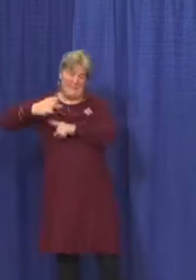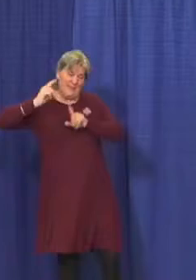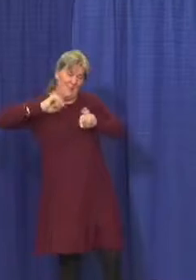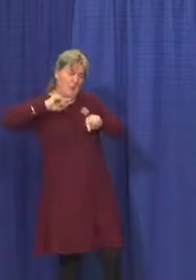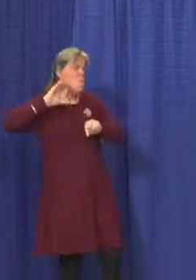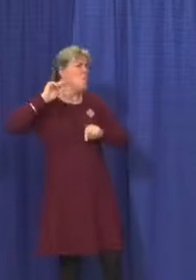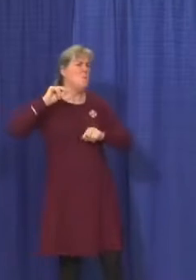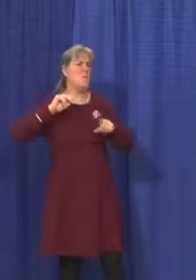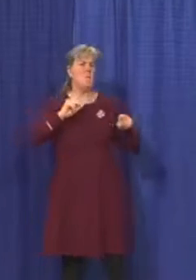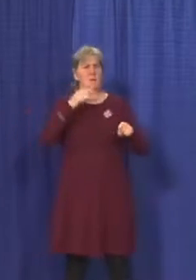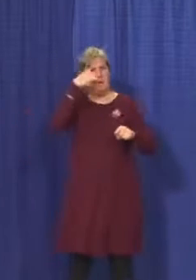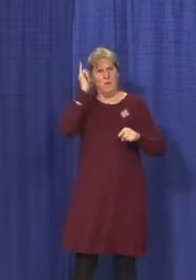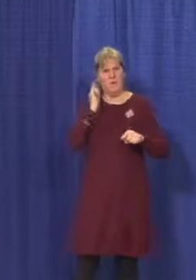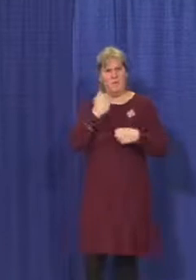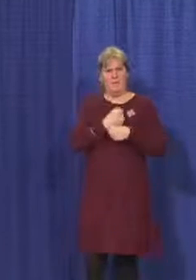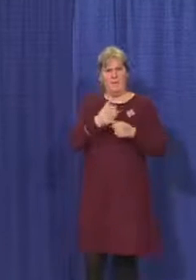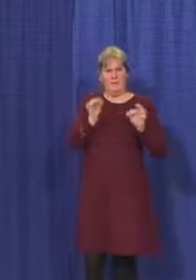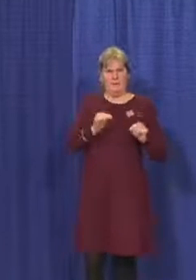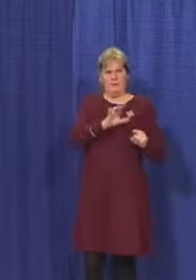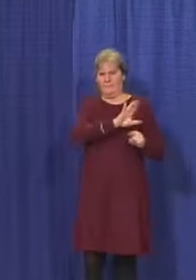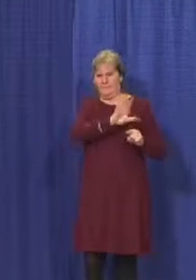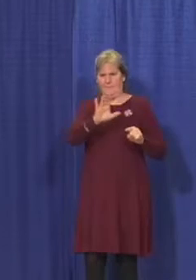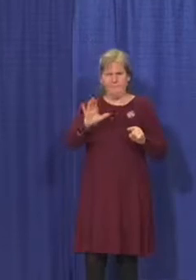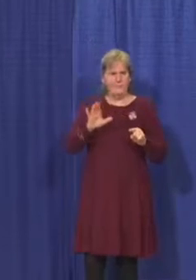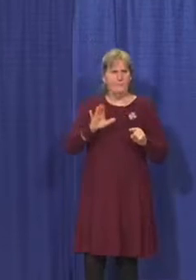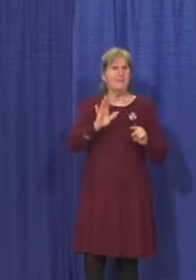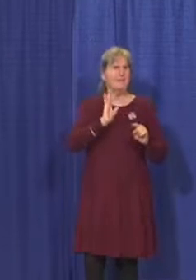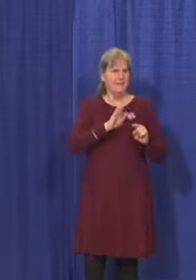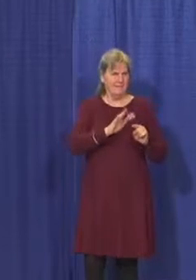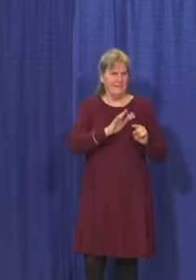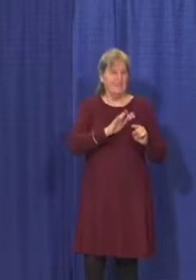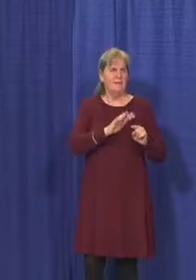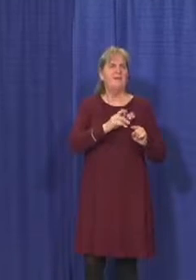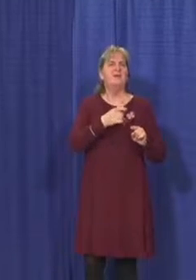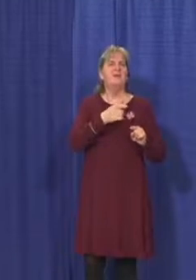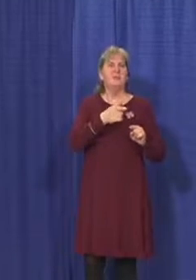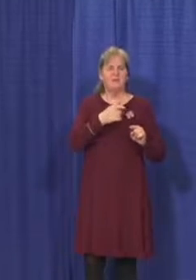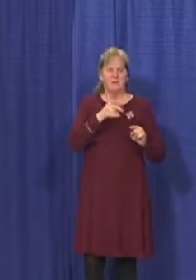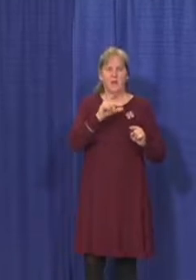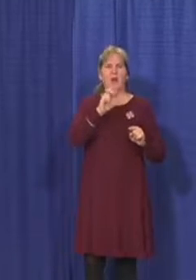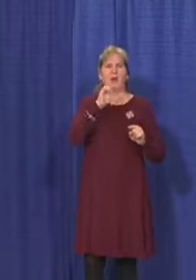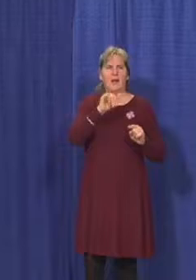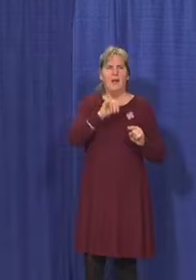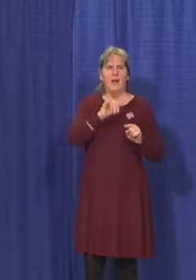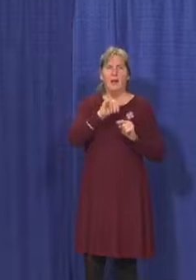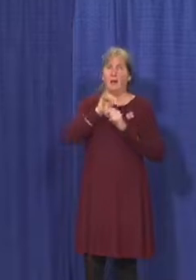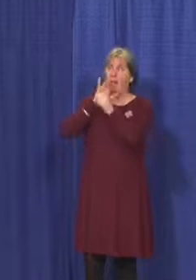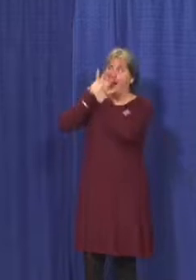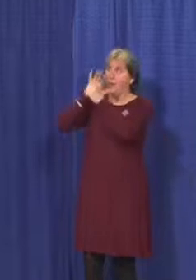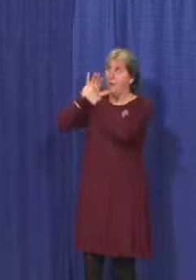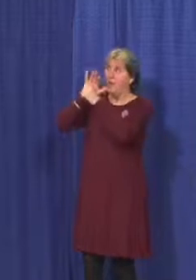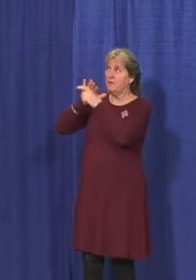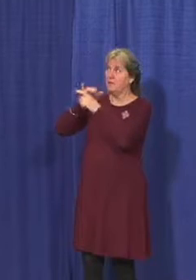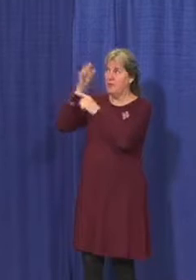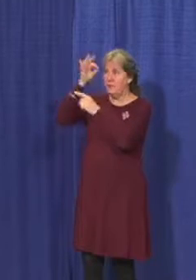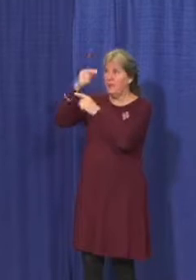how to spend that carve out. It is basically the result of the advocacy of Larry Bagnell who secured that carve out for